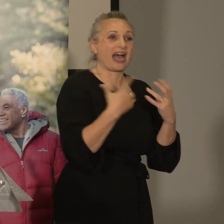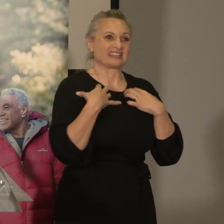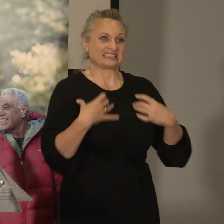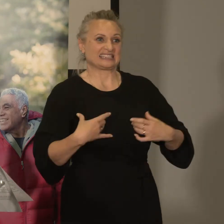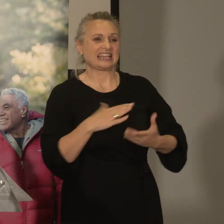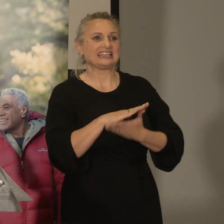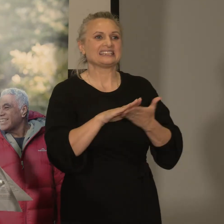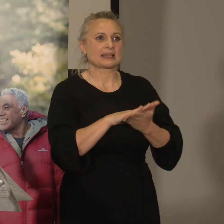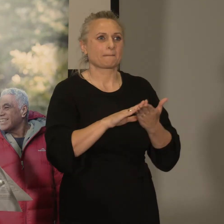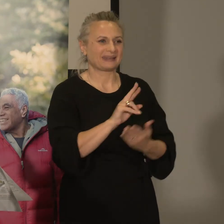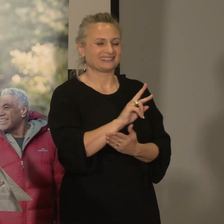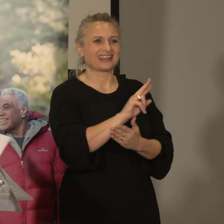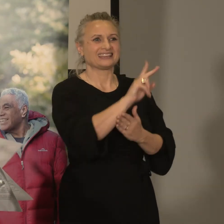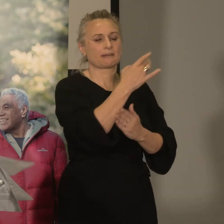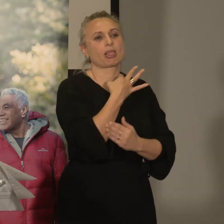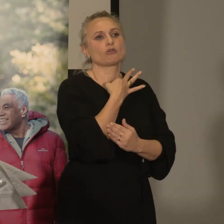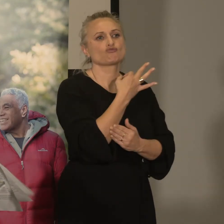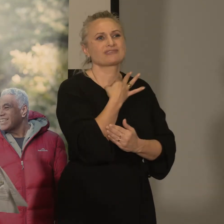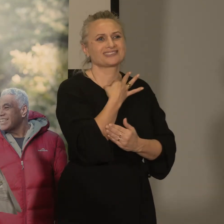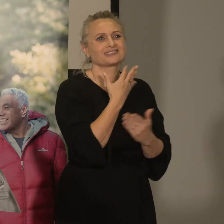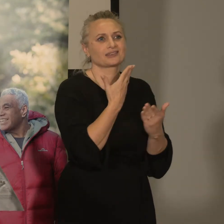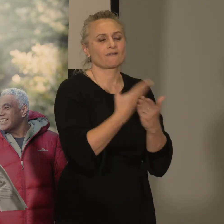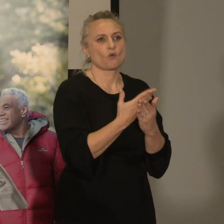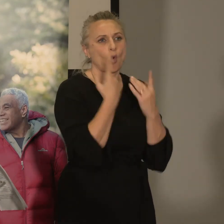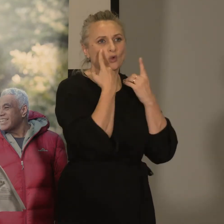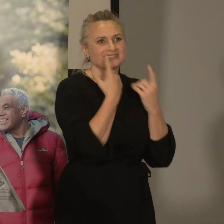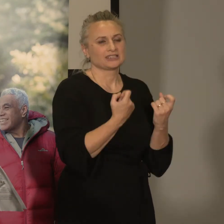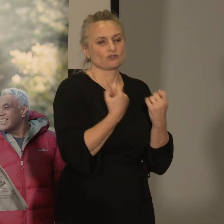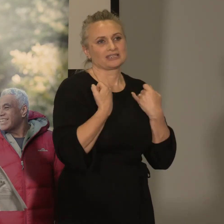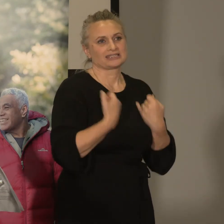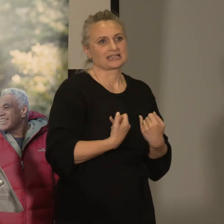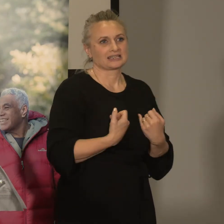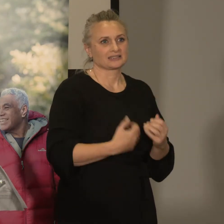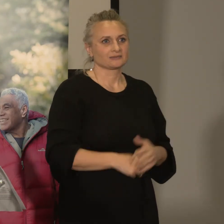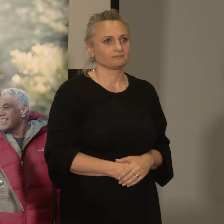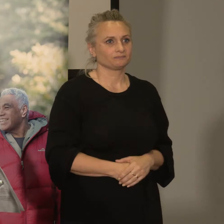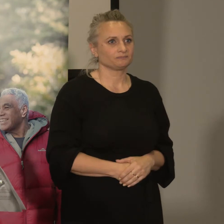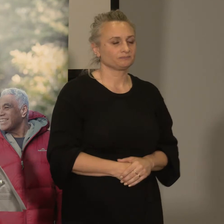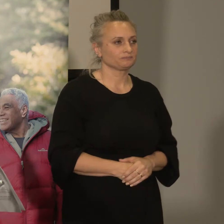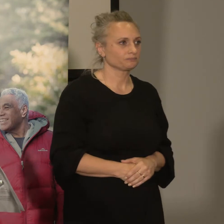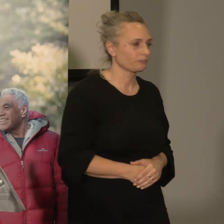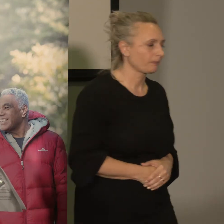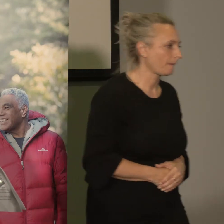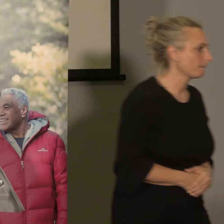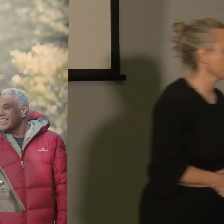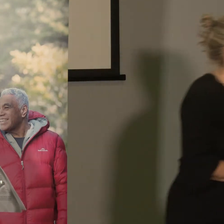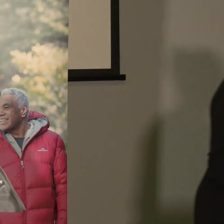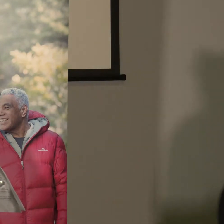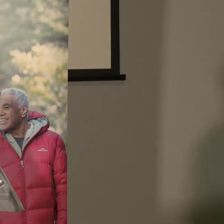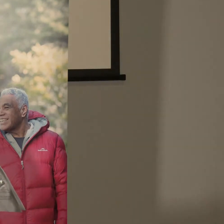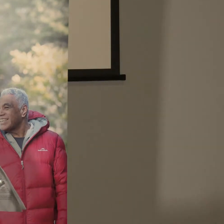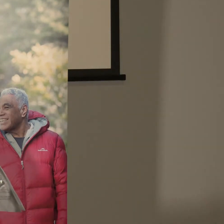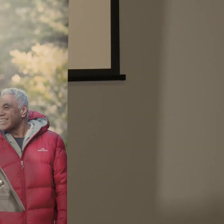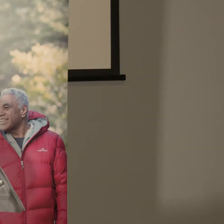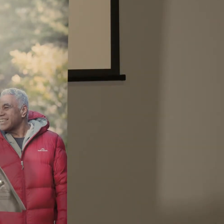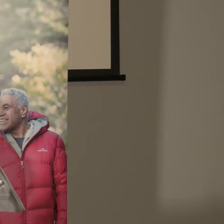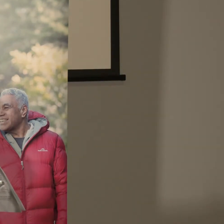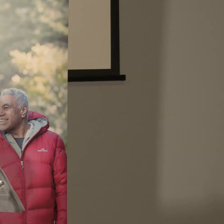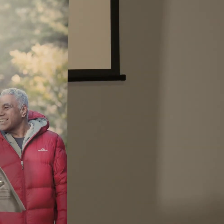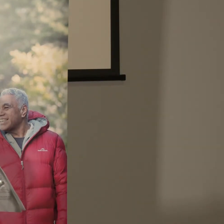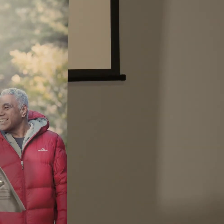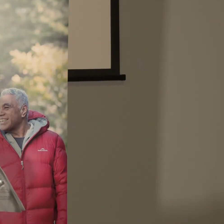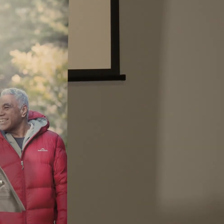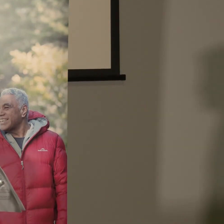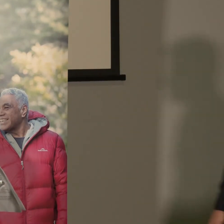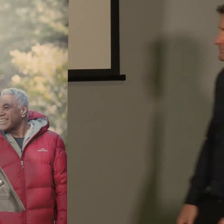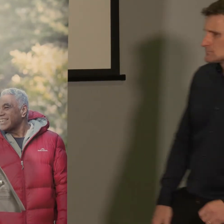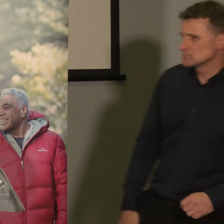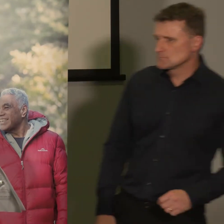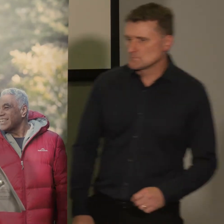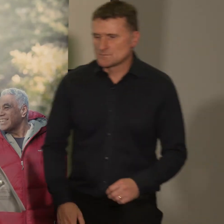mentioned which tend to occur.